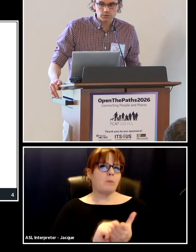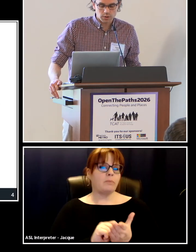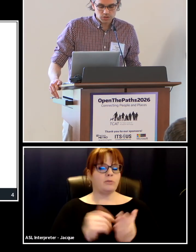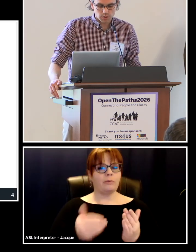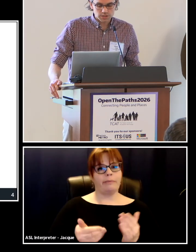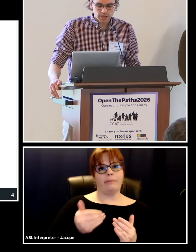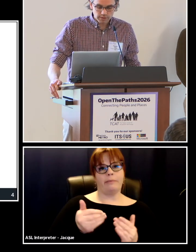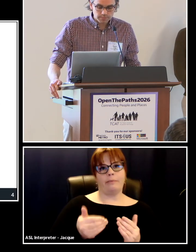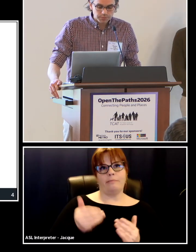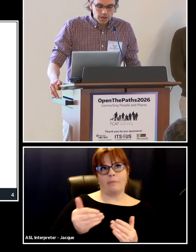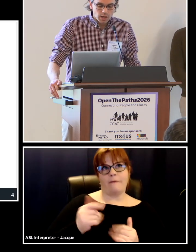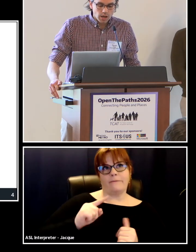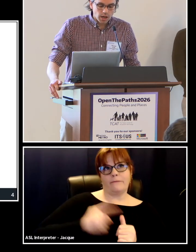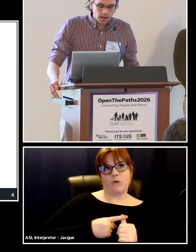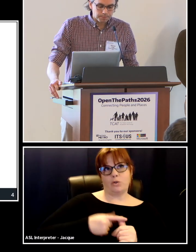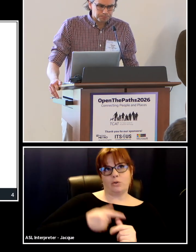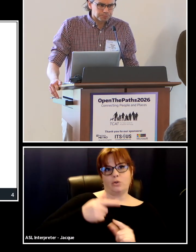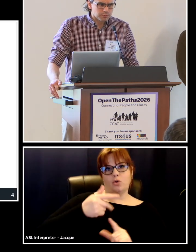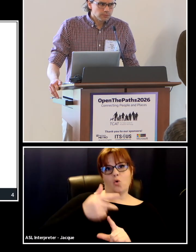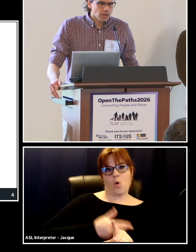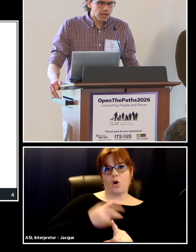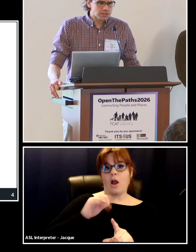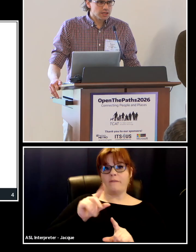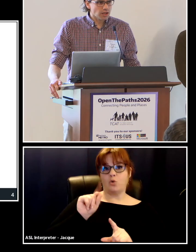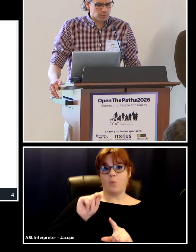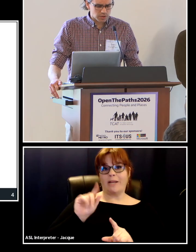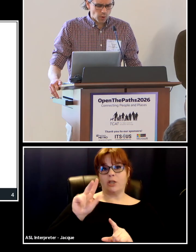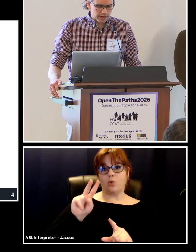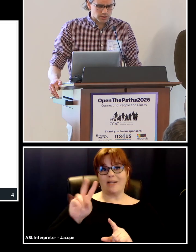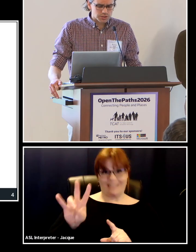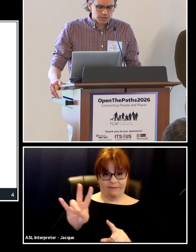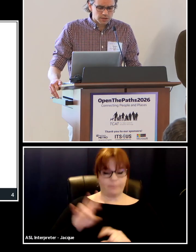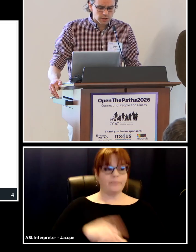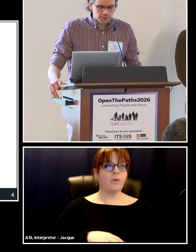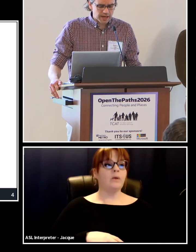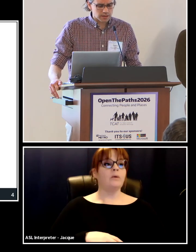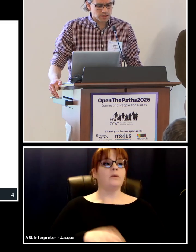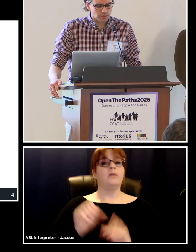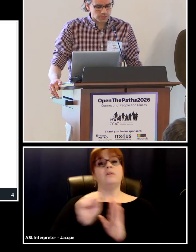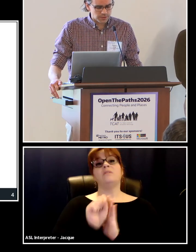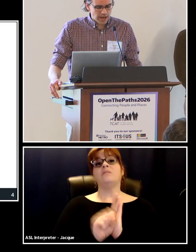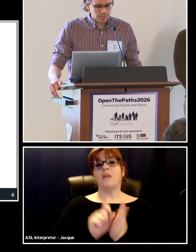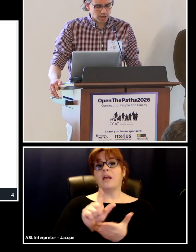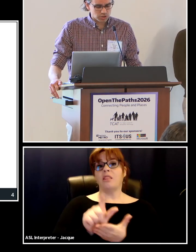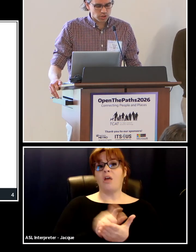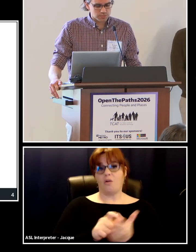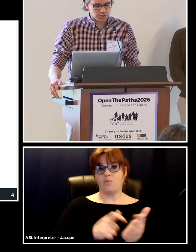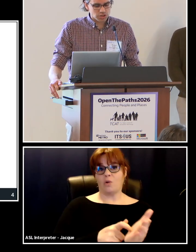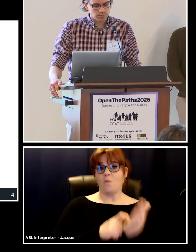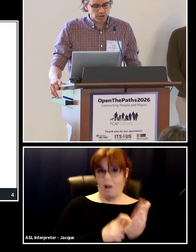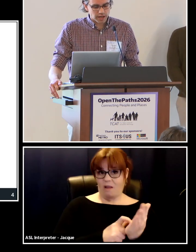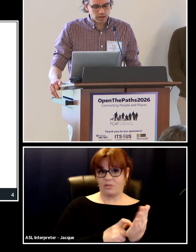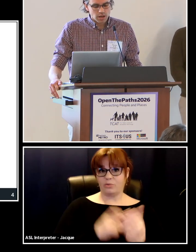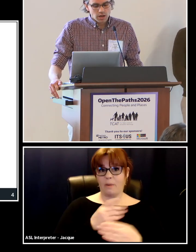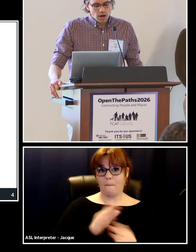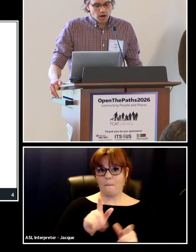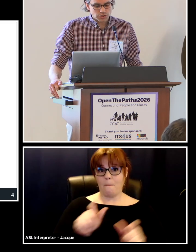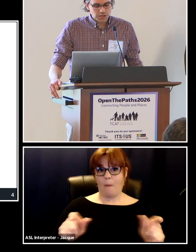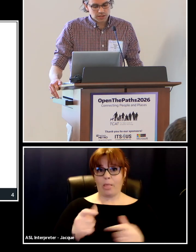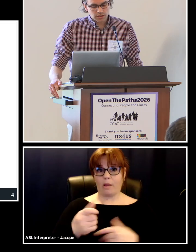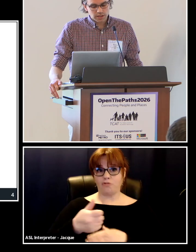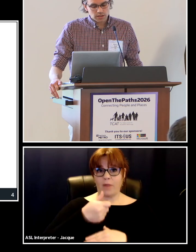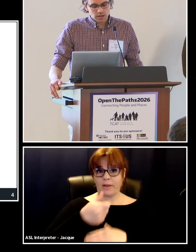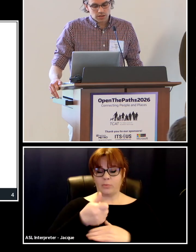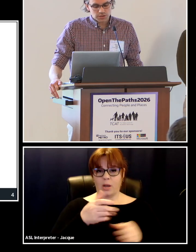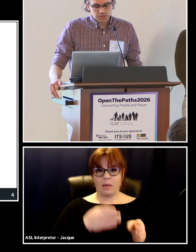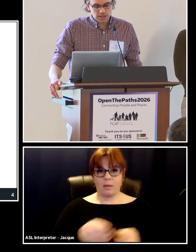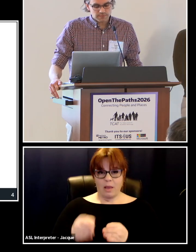of 2027. Um, and state law requires that that public transportation plan articulate the state